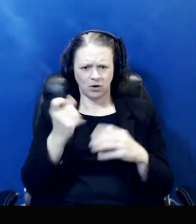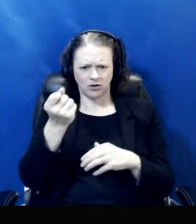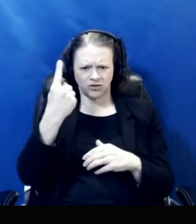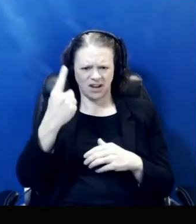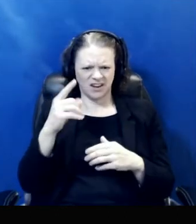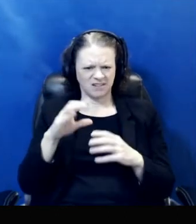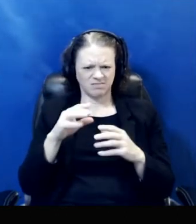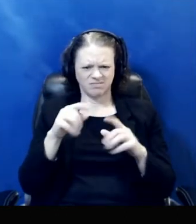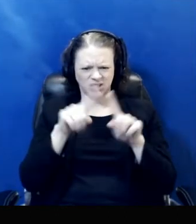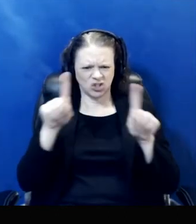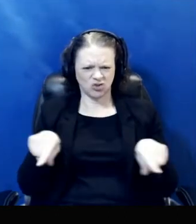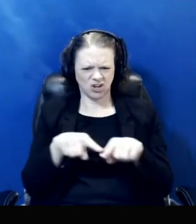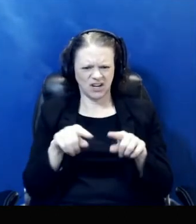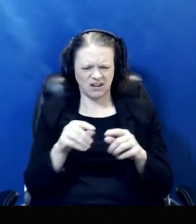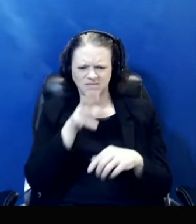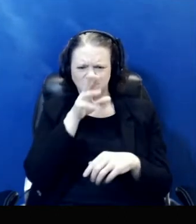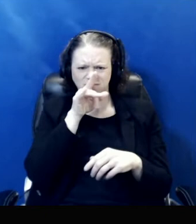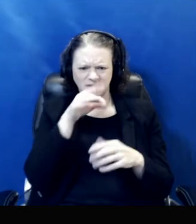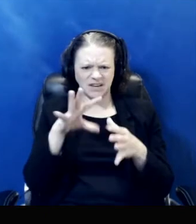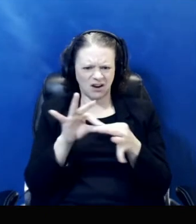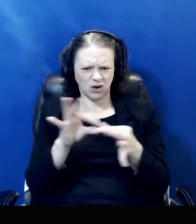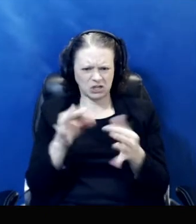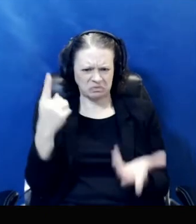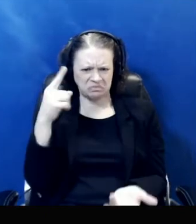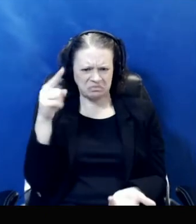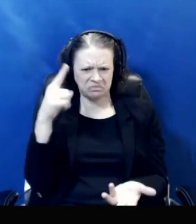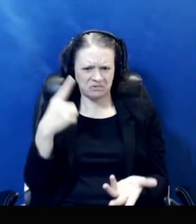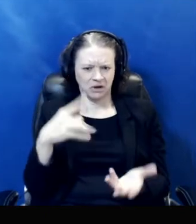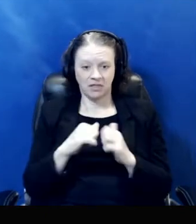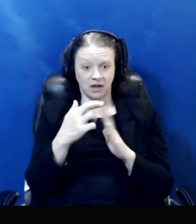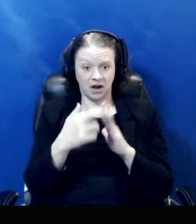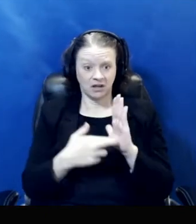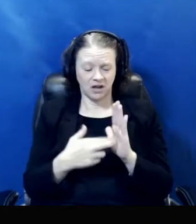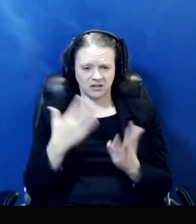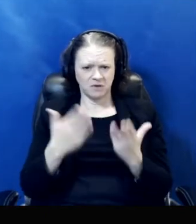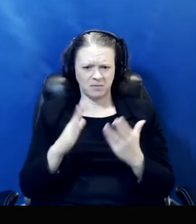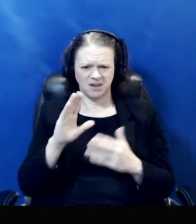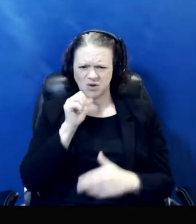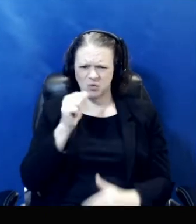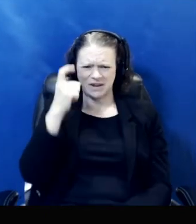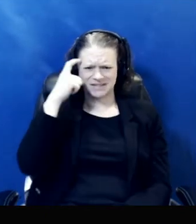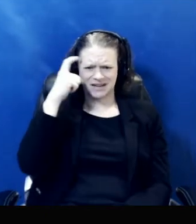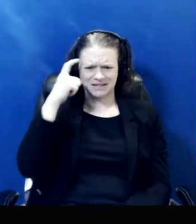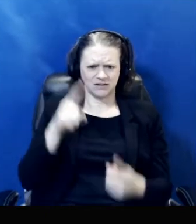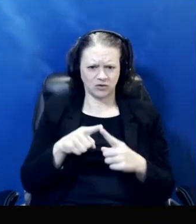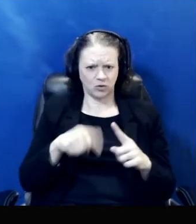guidelines themselves, and how to best implement that narration, may not make a ton of sense just yet